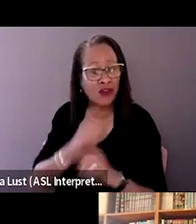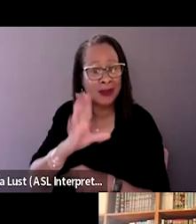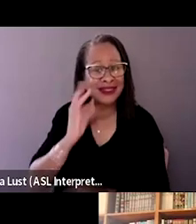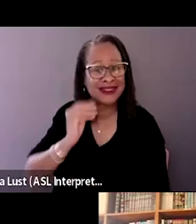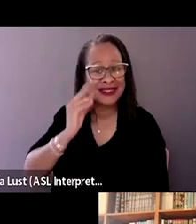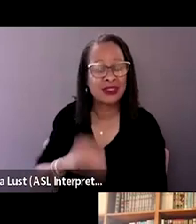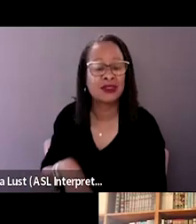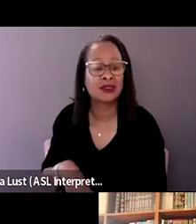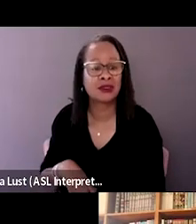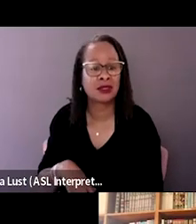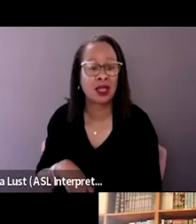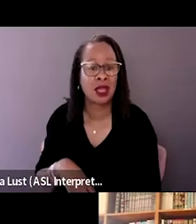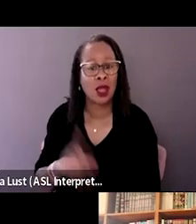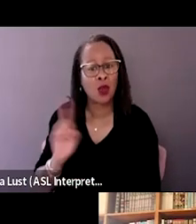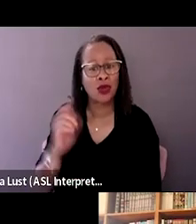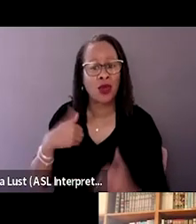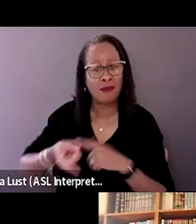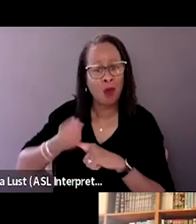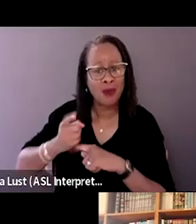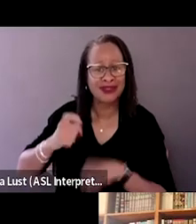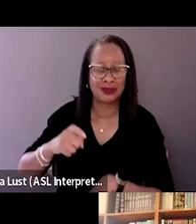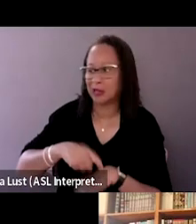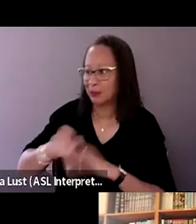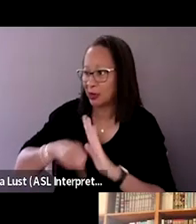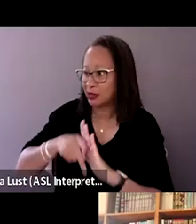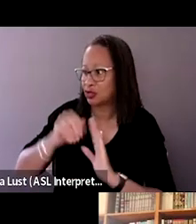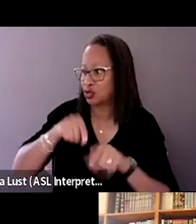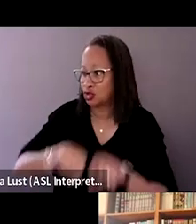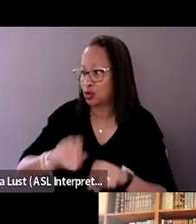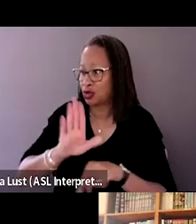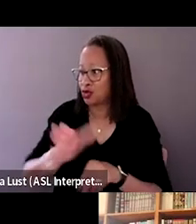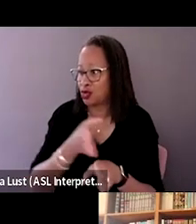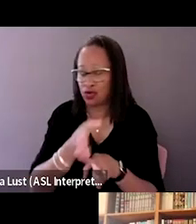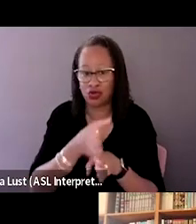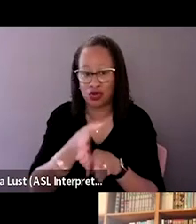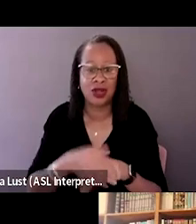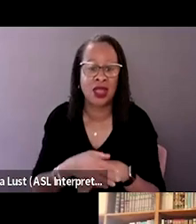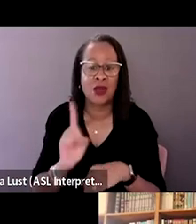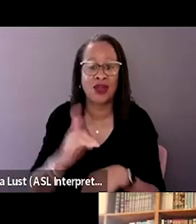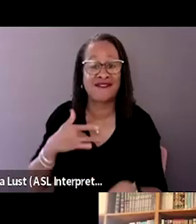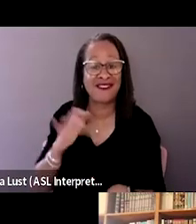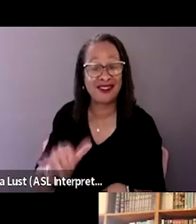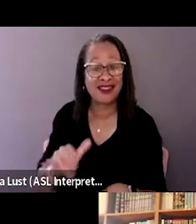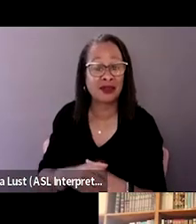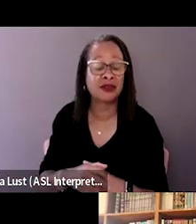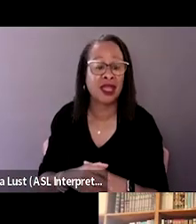where there were moments in his broadcast career where you felt that there's a certain control